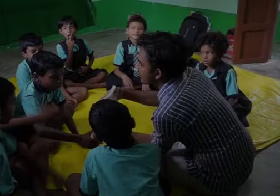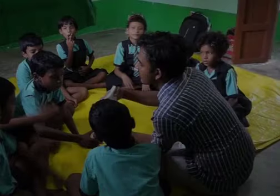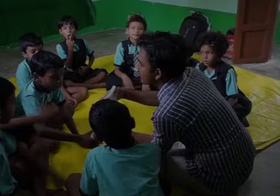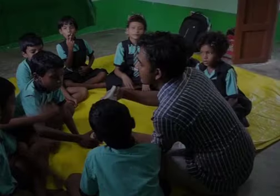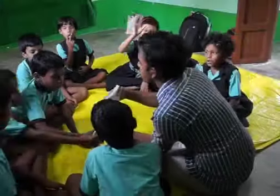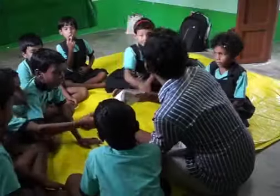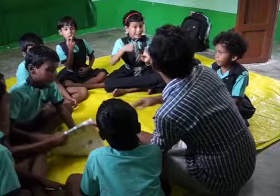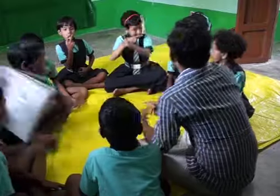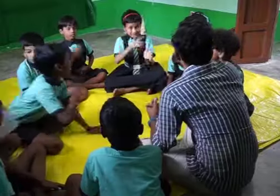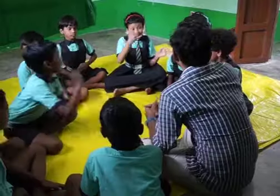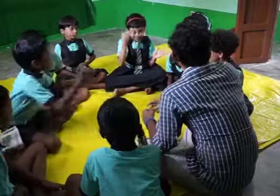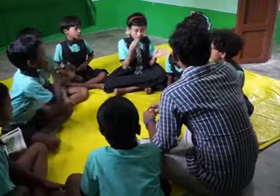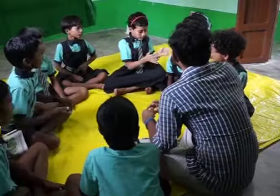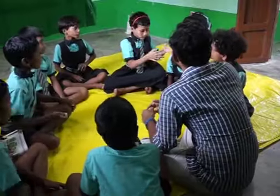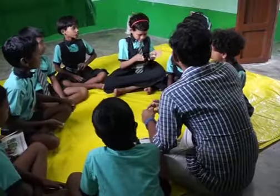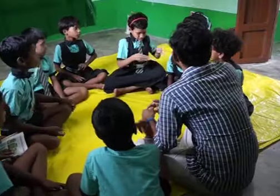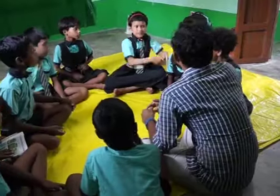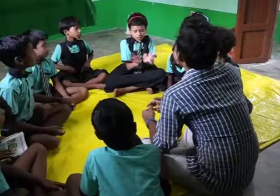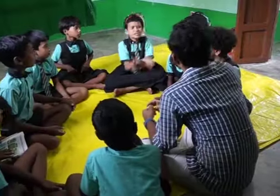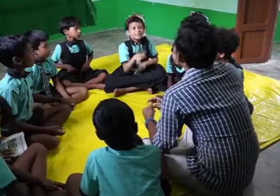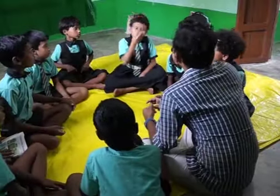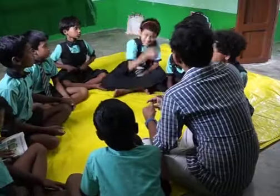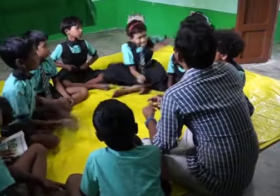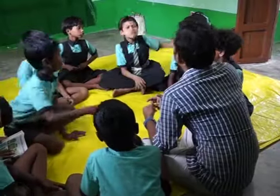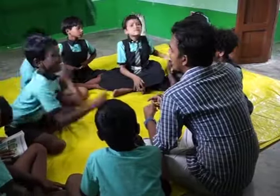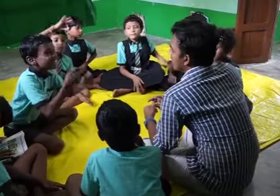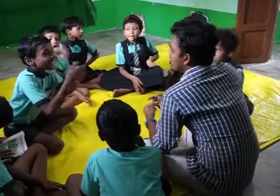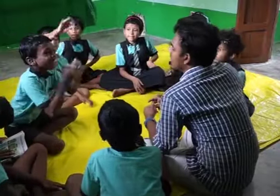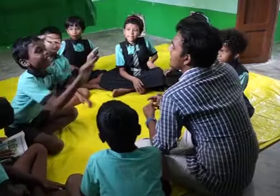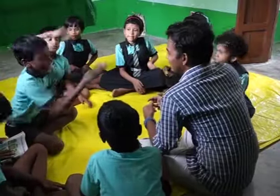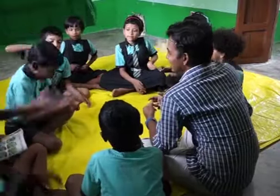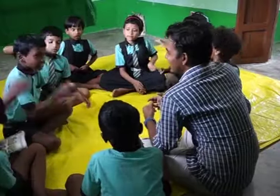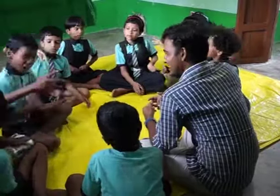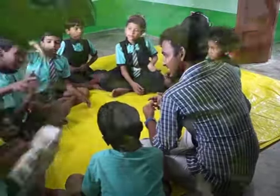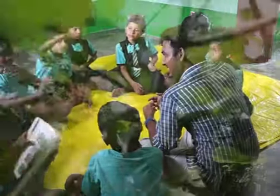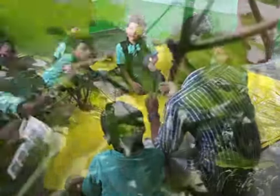lived experiences urban or rural the students engage in